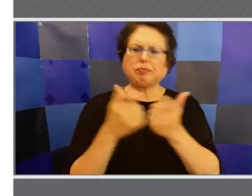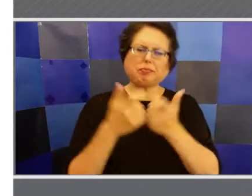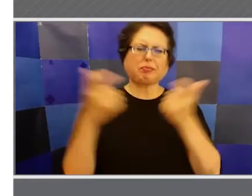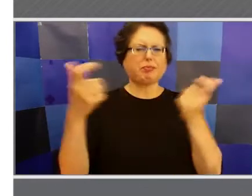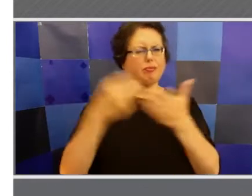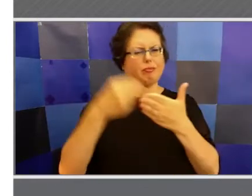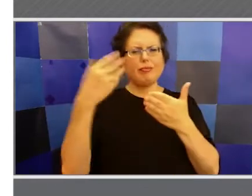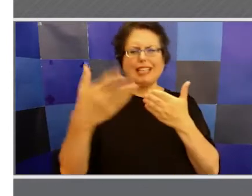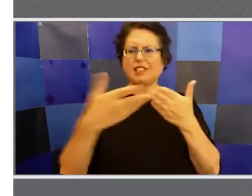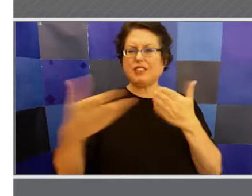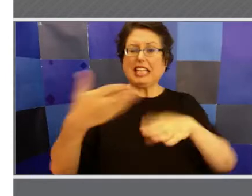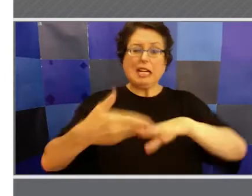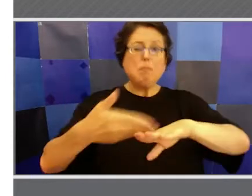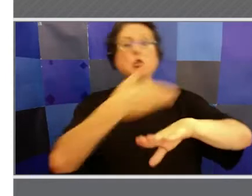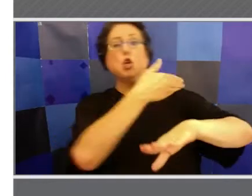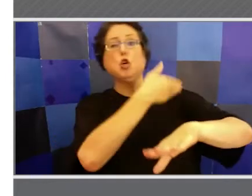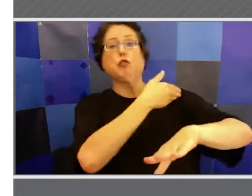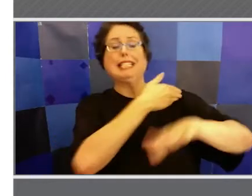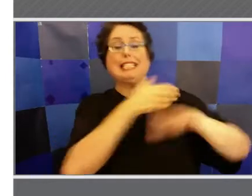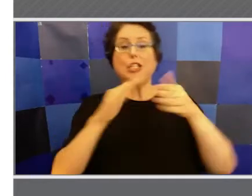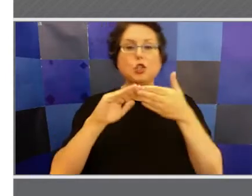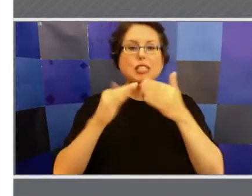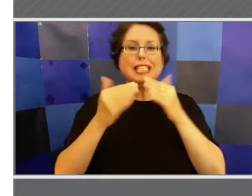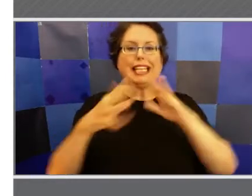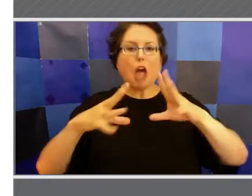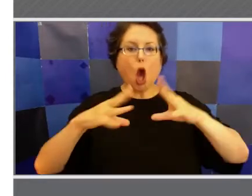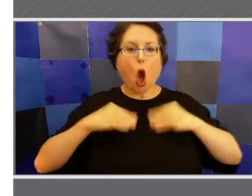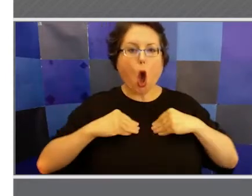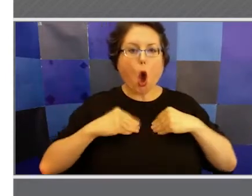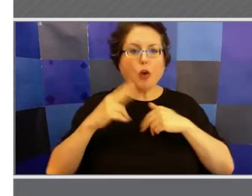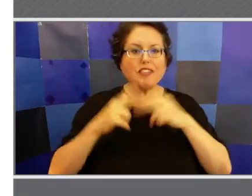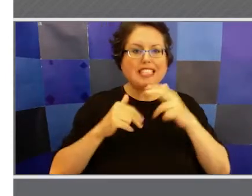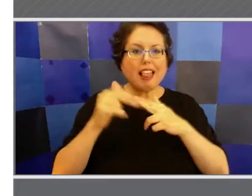improvements to city owned assets or acquisitions of new assets.